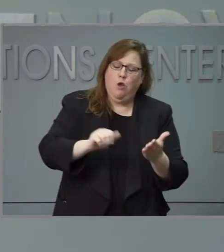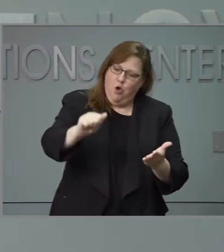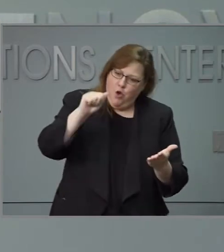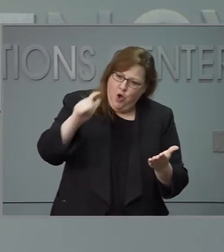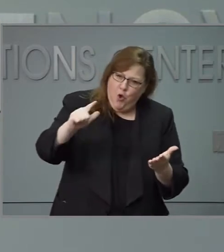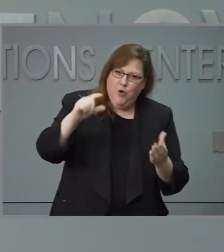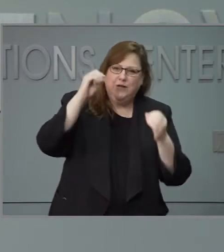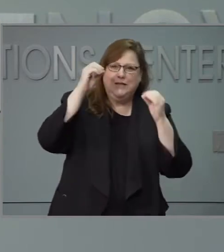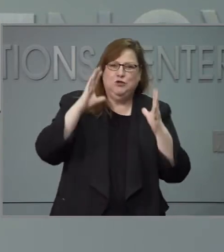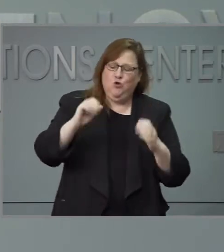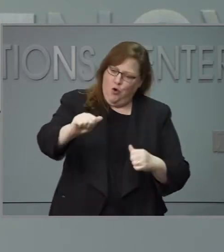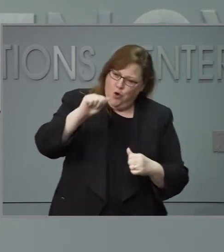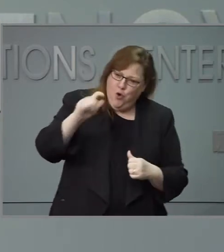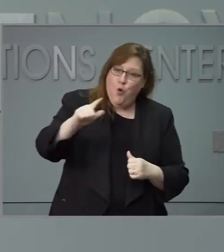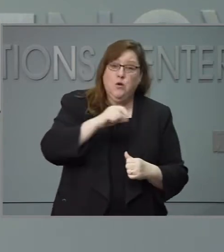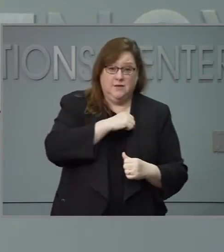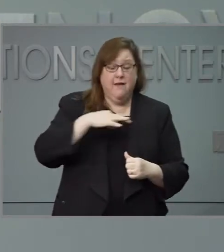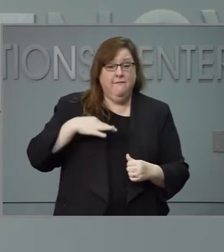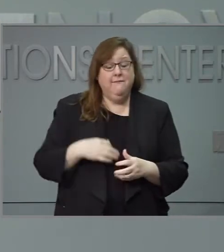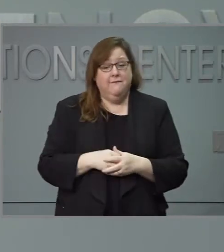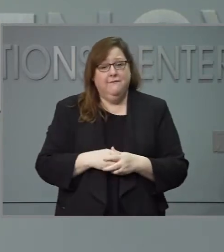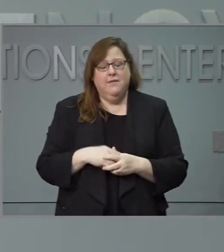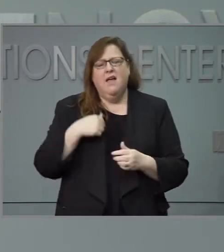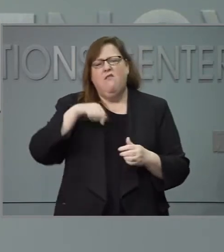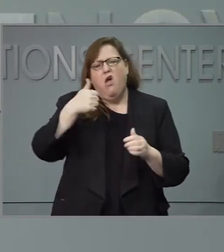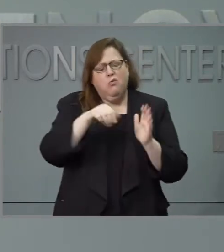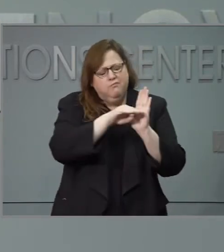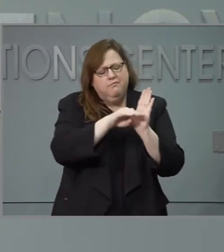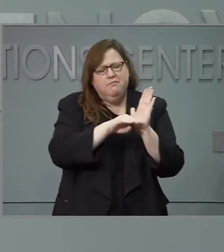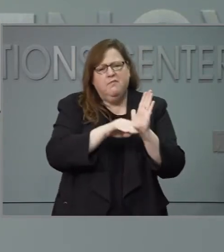CUIDAR A SU VECINO, USTED LLEVA LA MASCARILLA PARA PROTEGER A